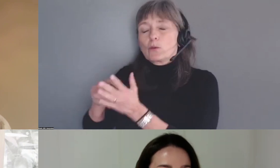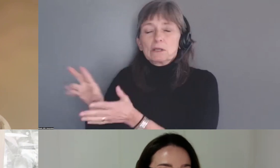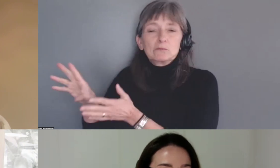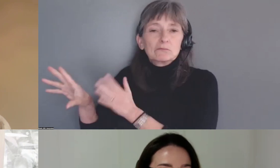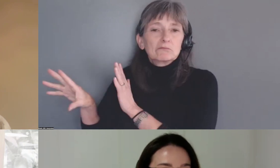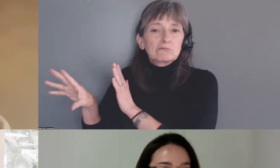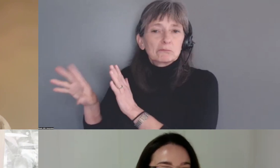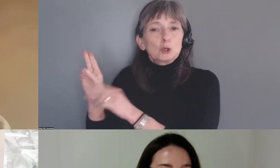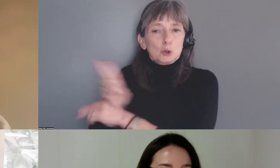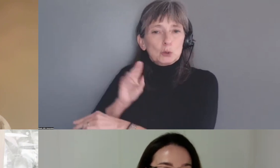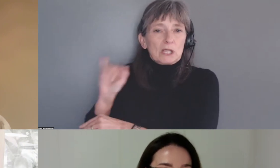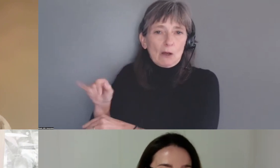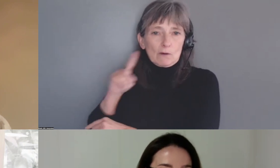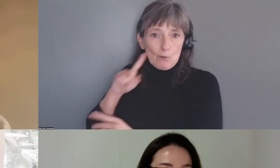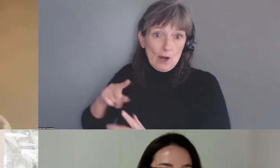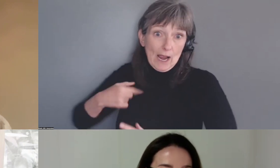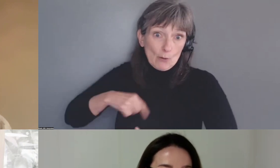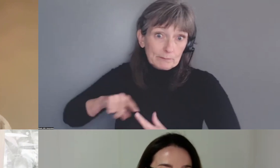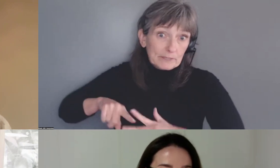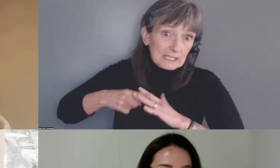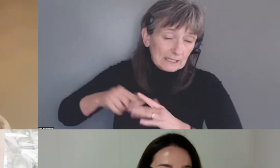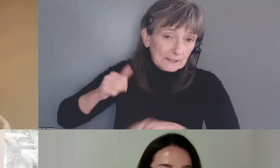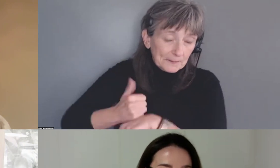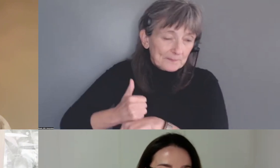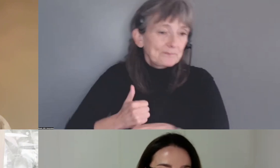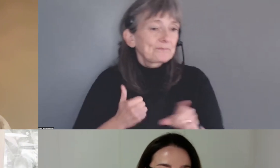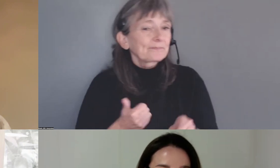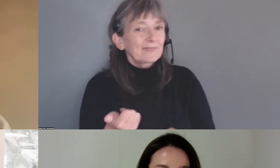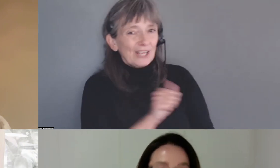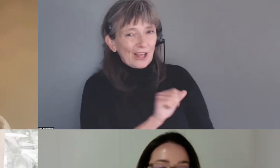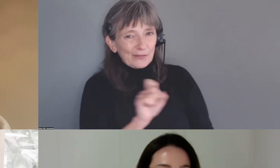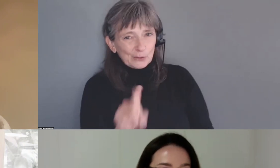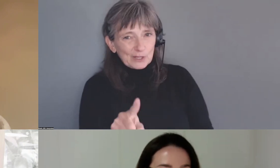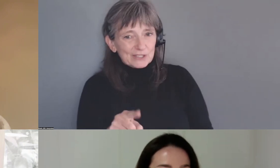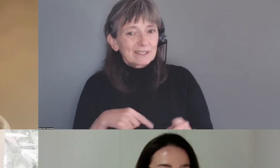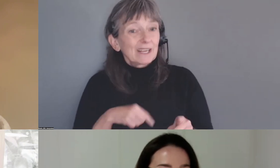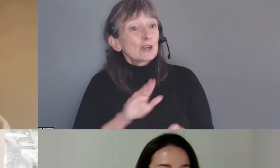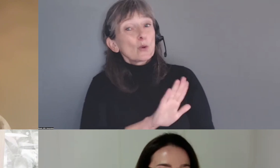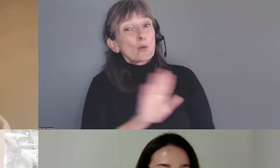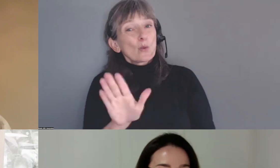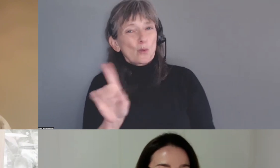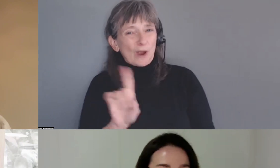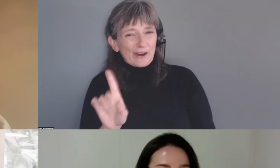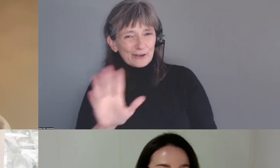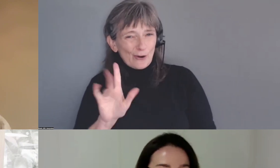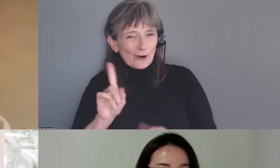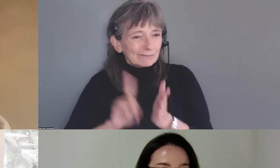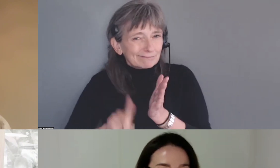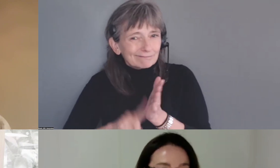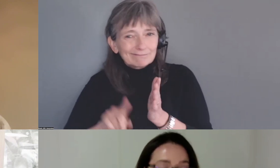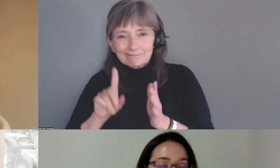which was, what were you exploring in terms of the uses of AI, getting more into the specifics,